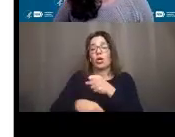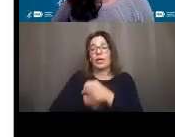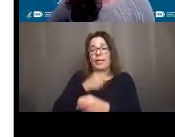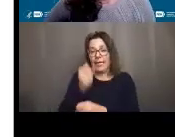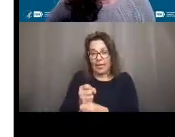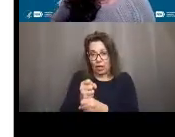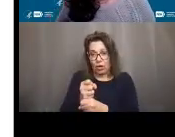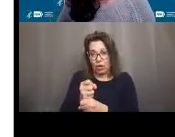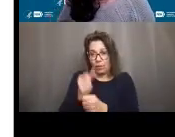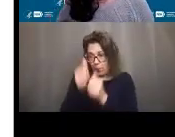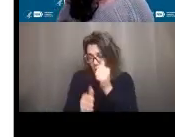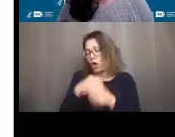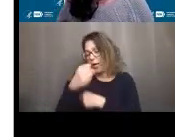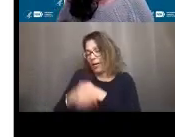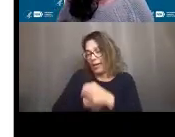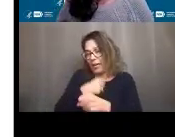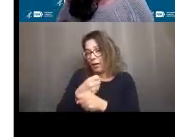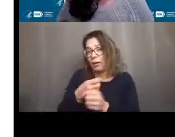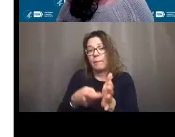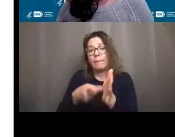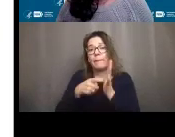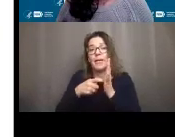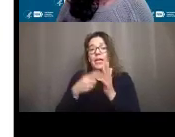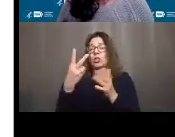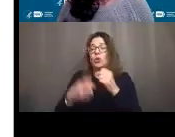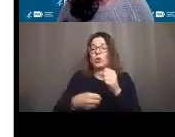and then the NIH Director's Transformative Research Award